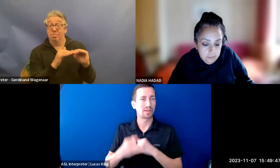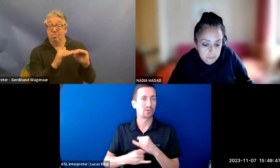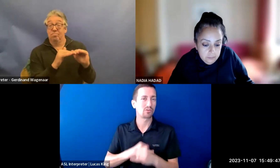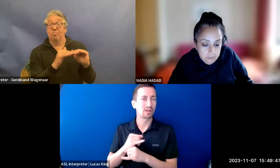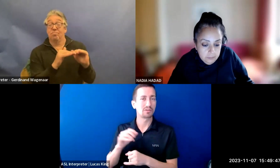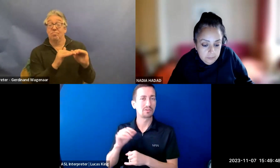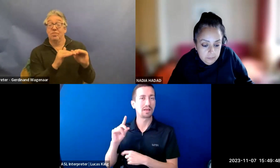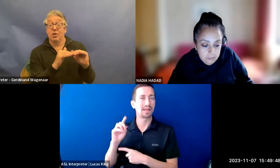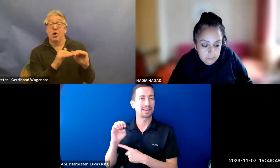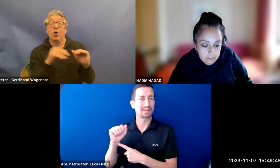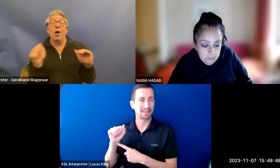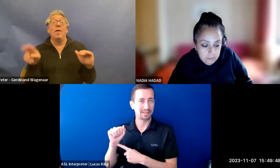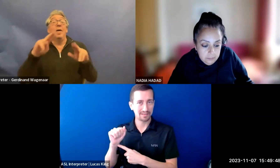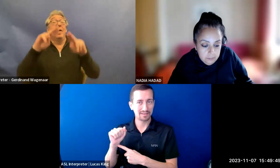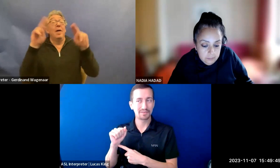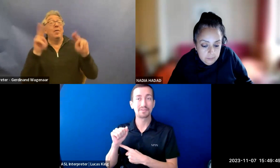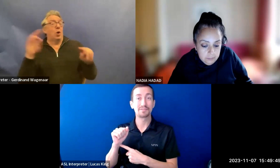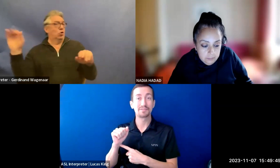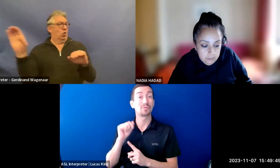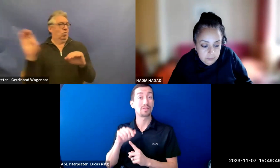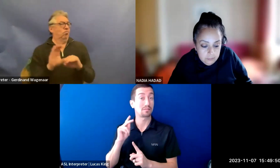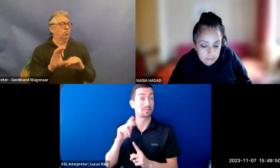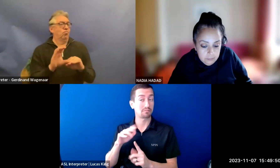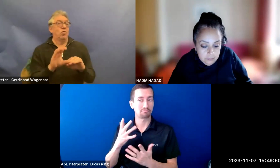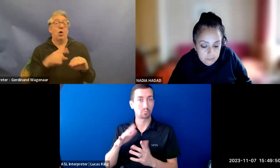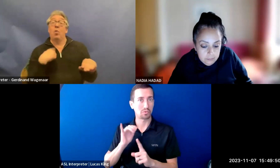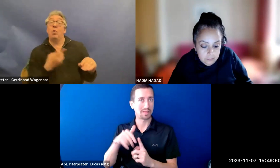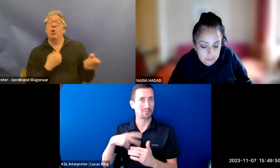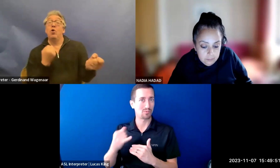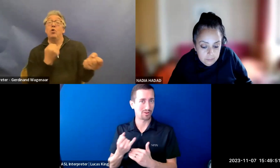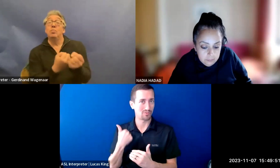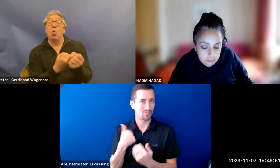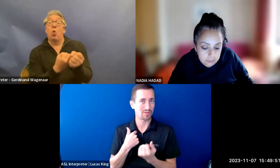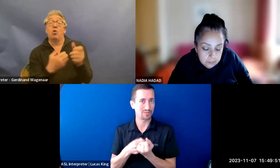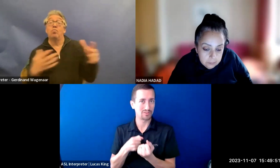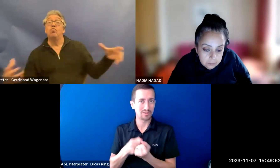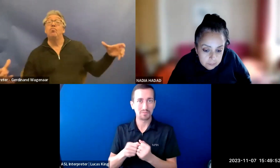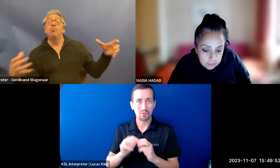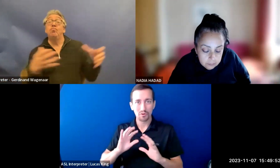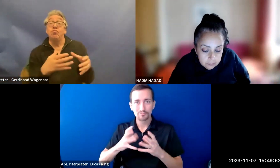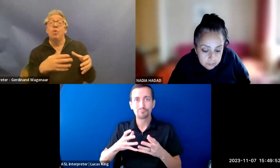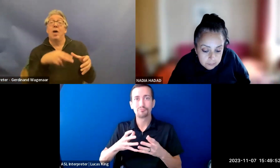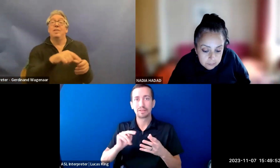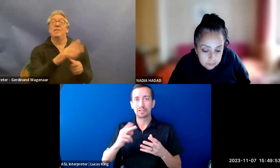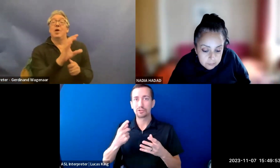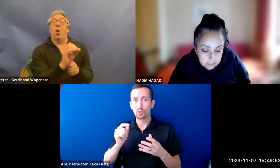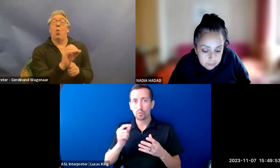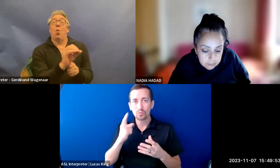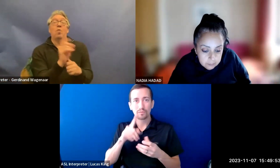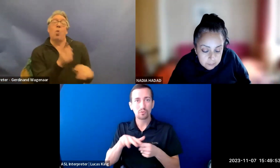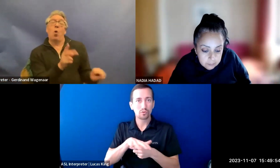Through this, we support the consortium of NGOs for the local observation of elections.